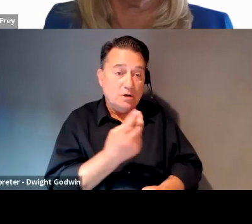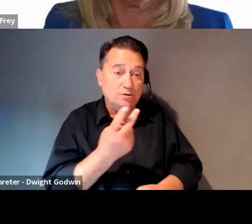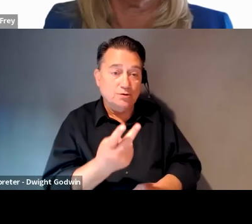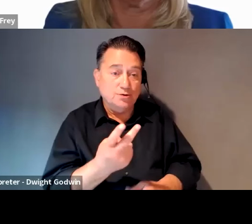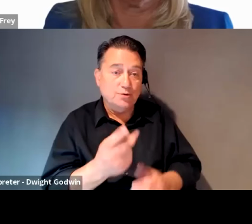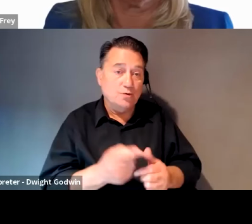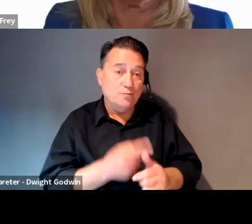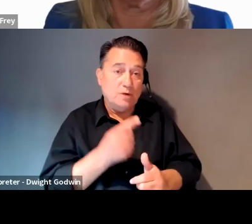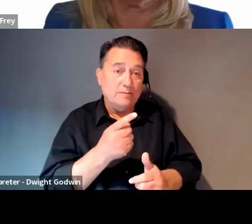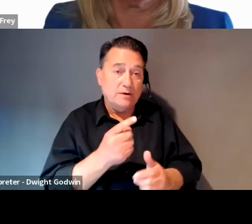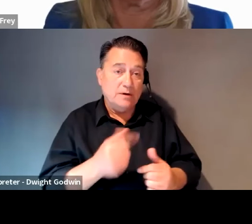and how'd you overcome them?